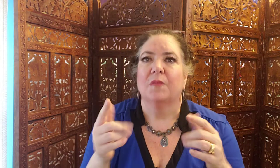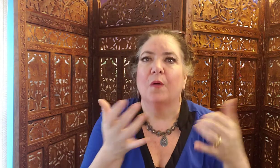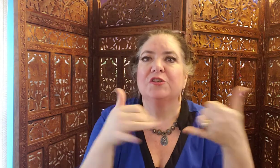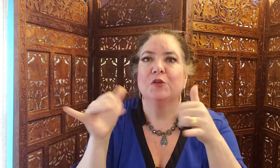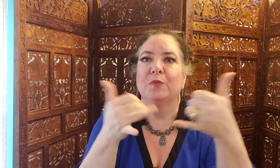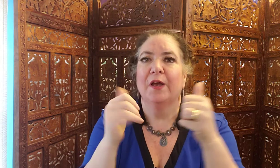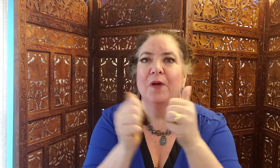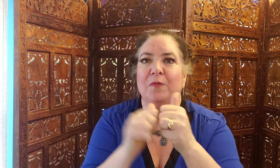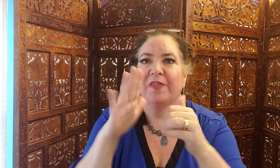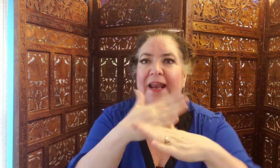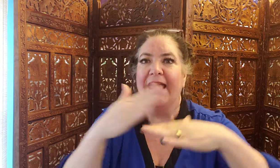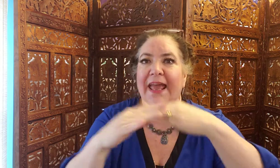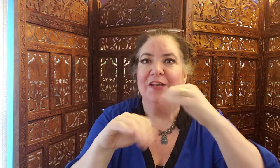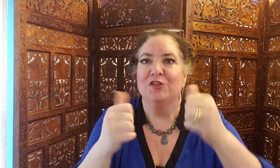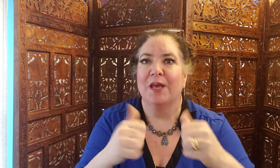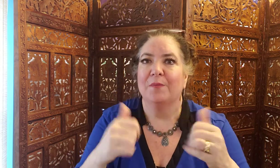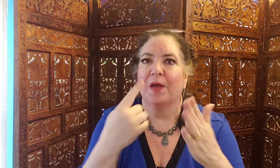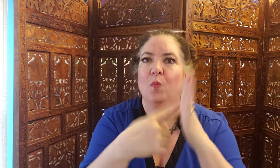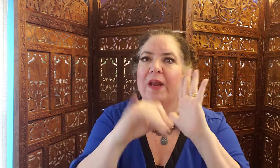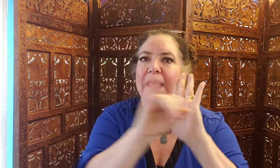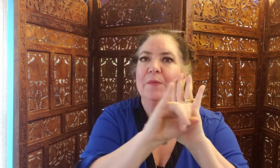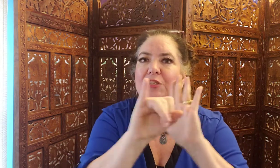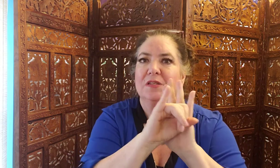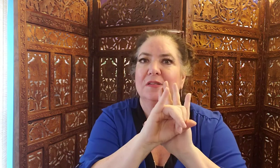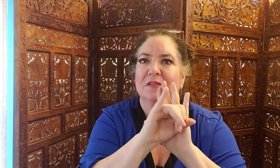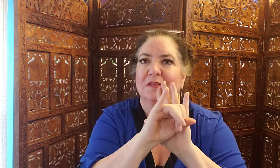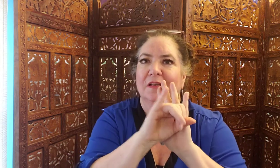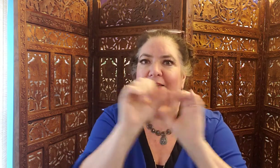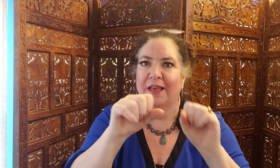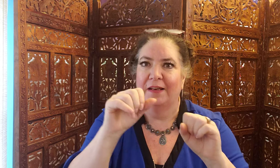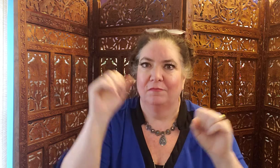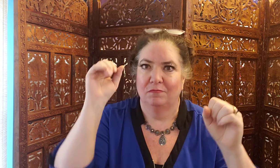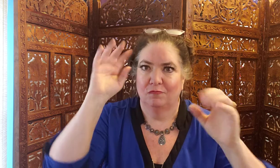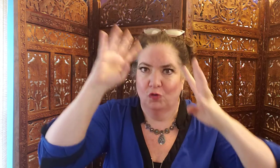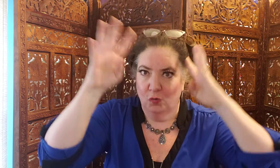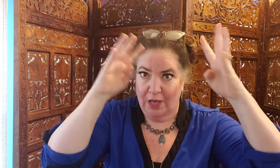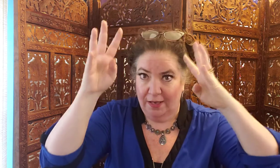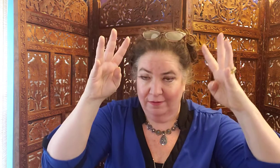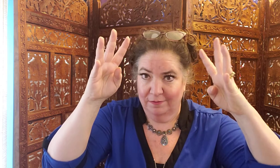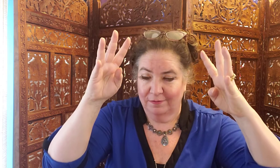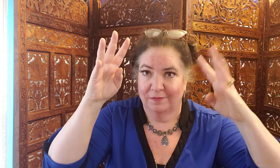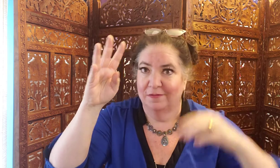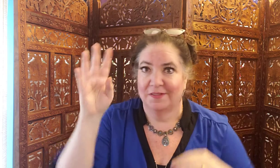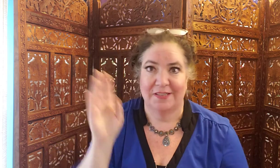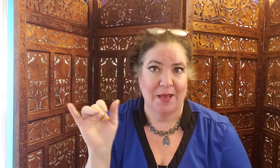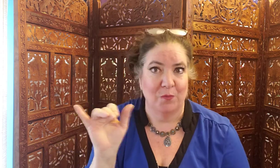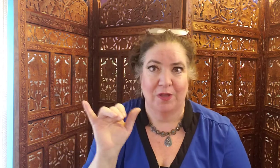I want you to play around with that hand shape and what images it can create. It will be the same with